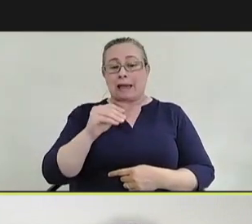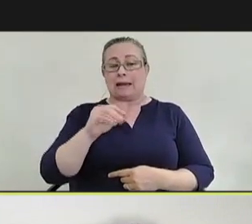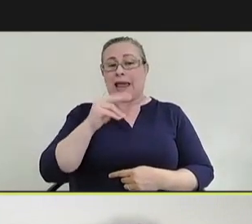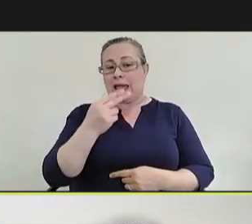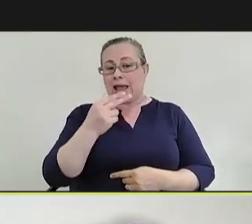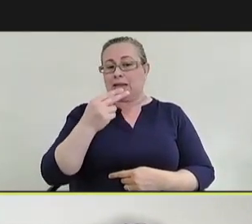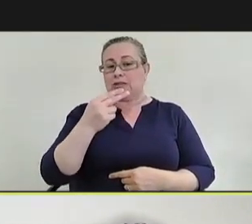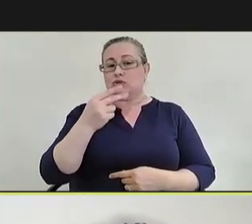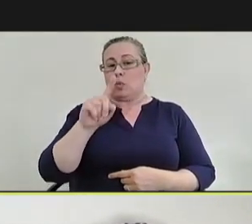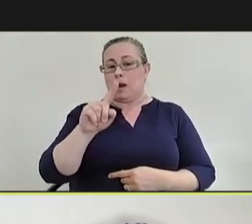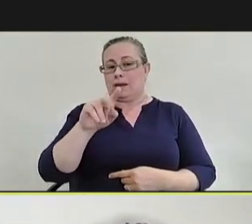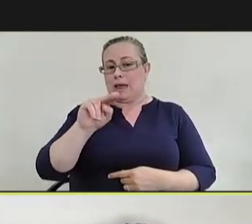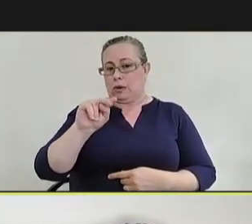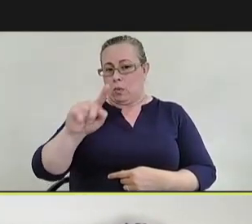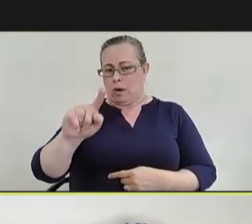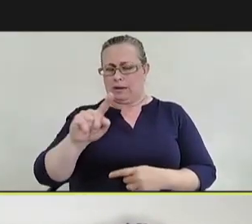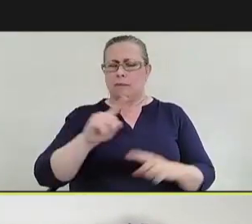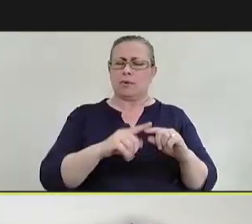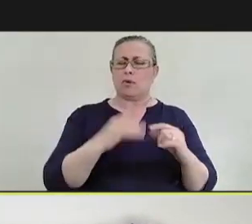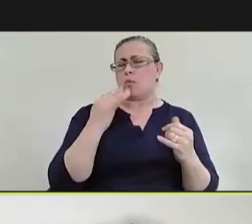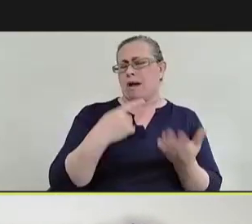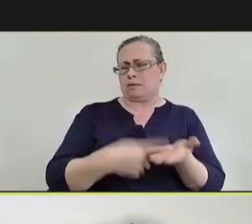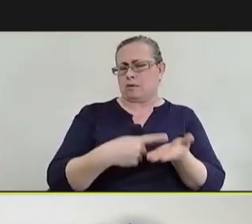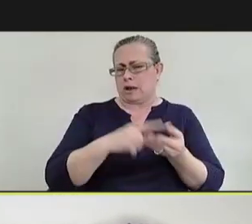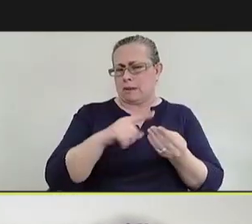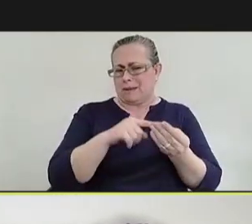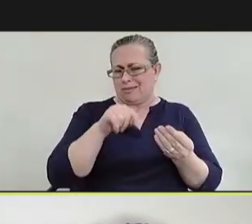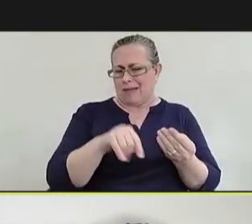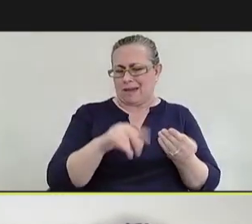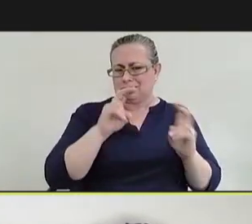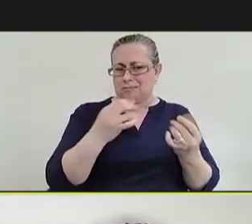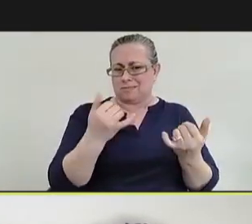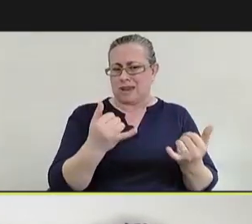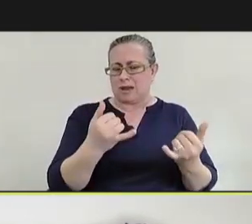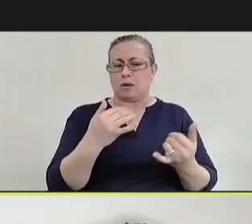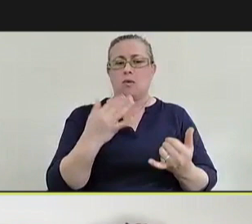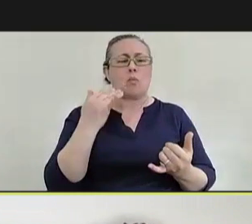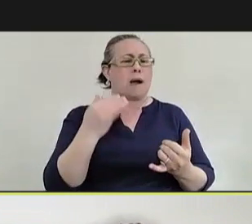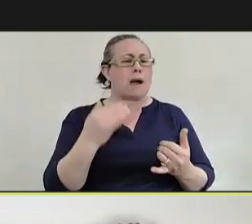But why, again, are we talking about it now? Why is it even more important to discuss this? Well,